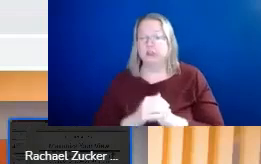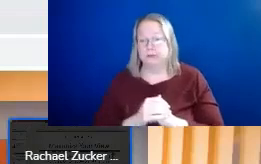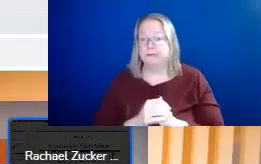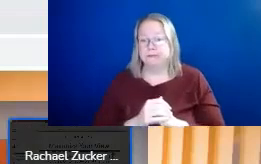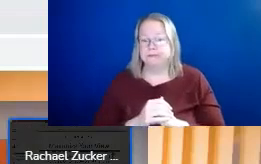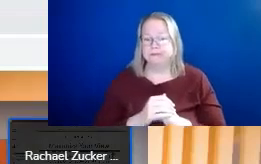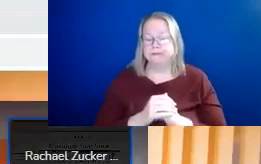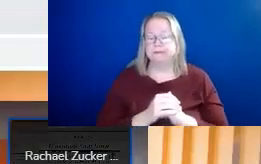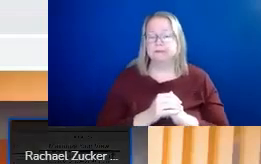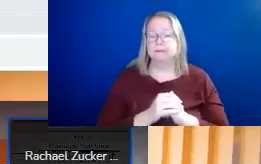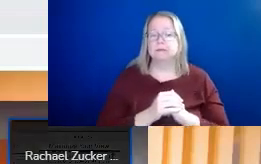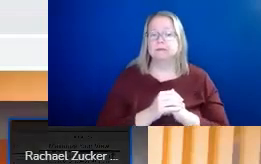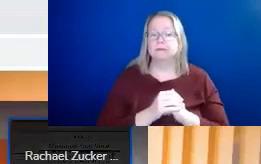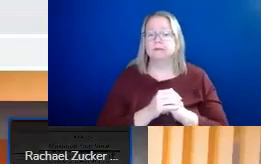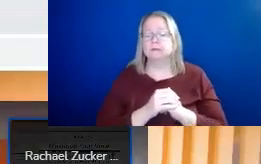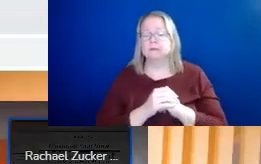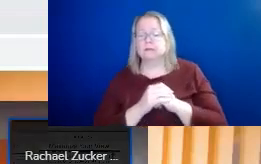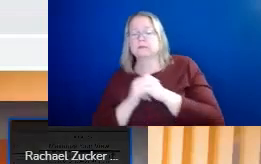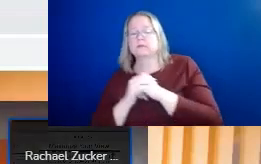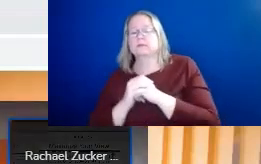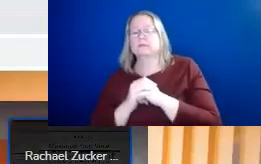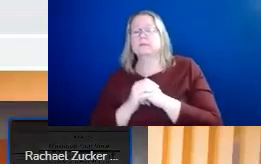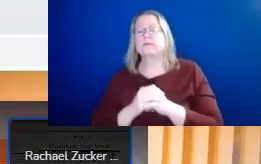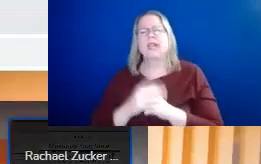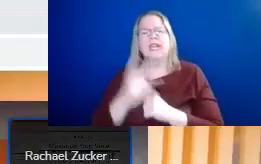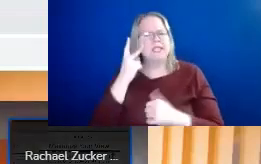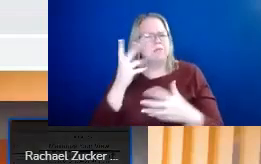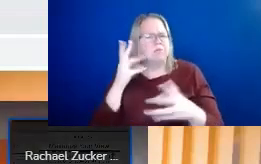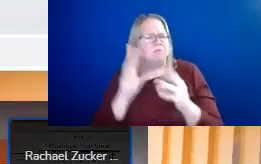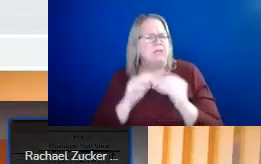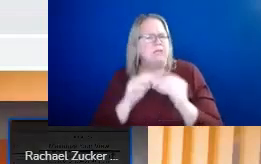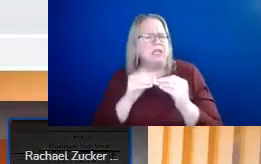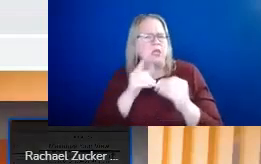If you would 12:25:28 like to see who is in your session 12:25:33 at any given time,